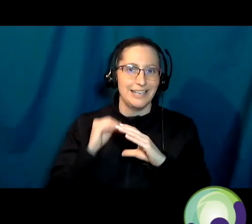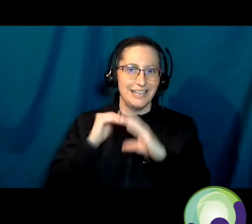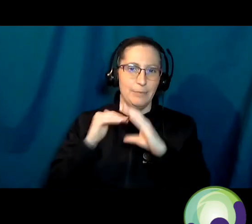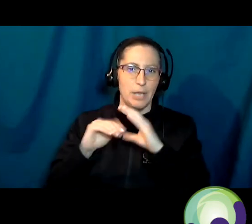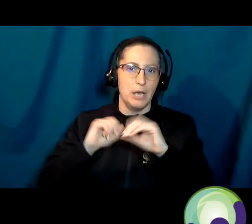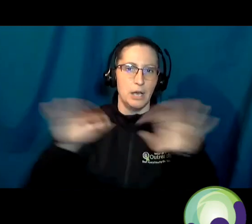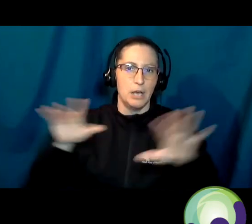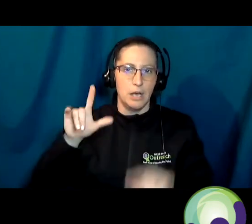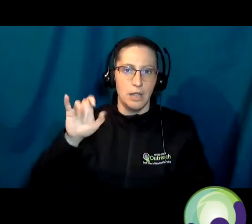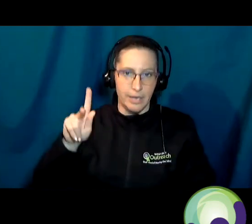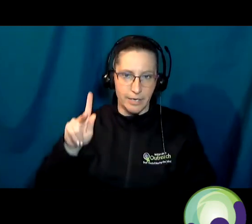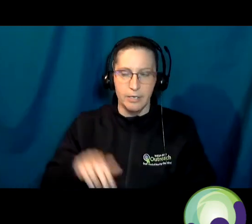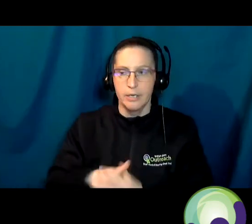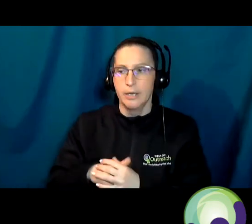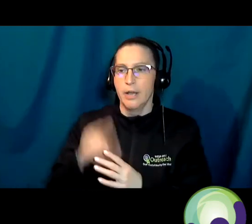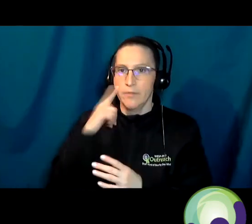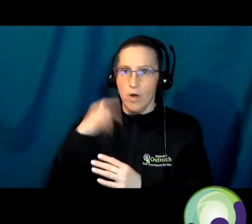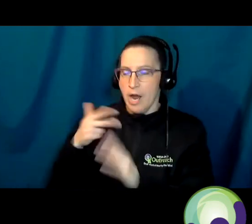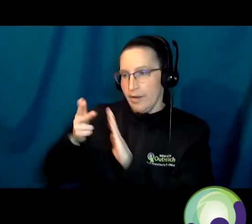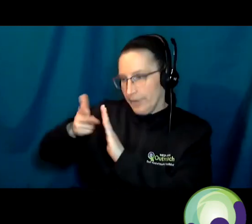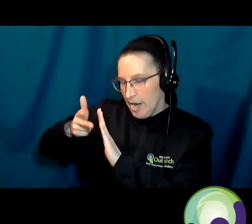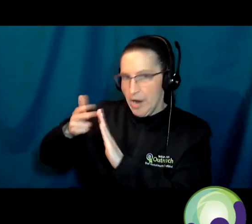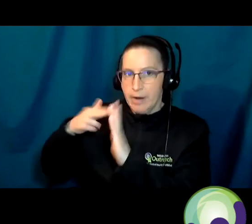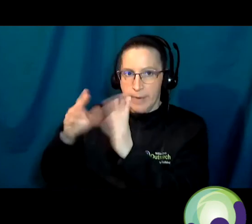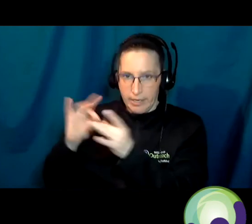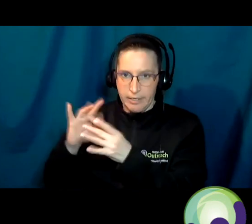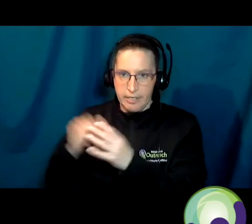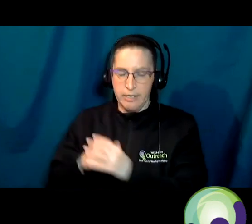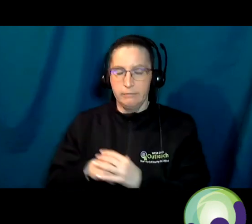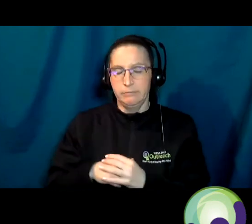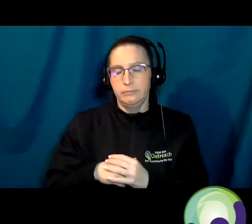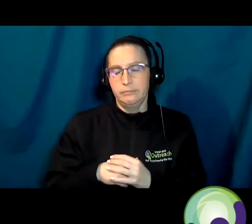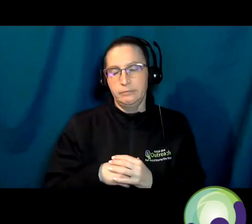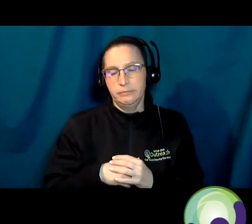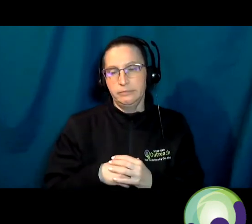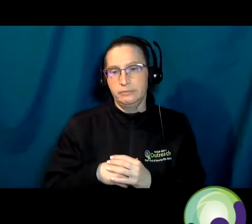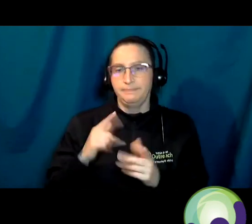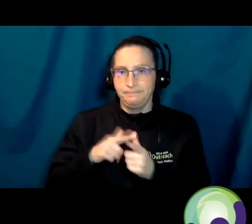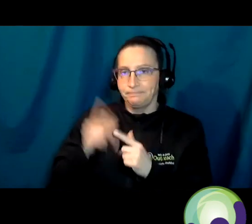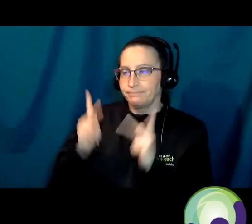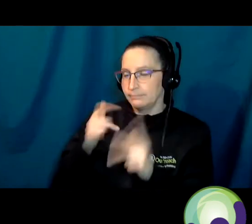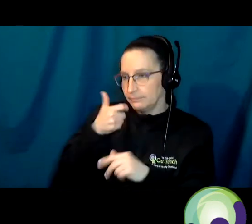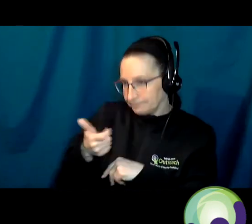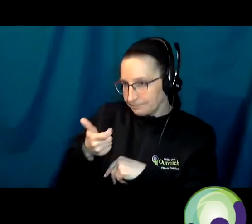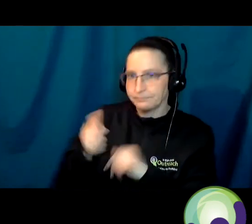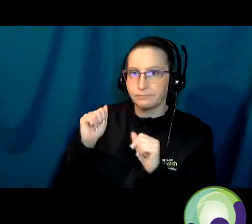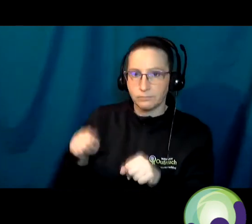to a video recorded message, which enables team members to find out on the status of the company,